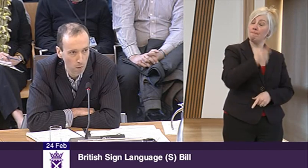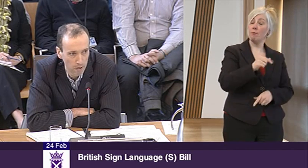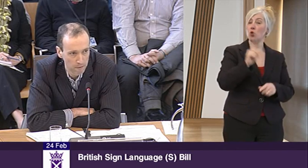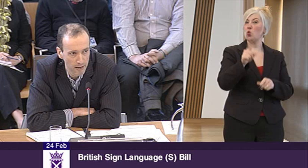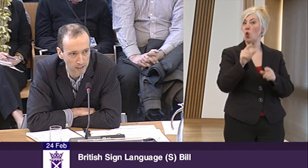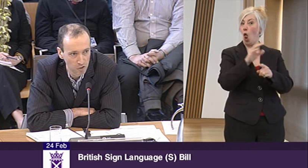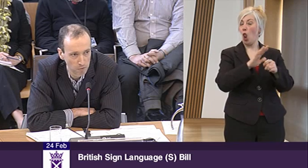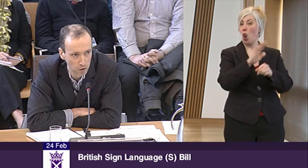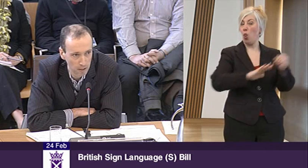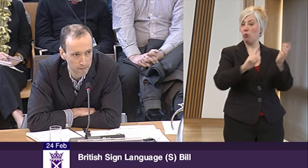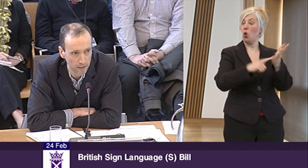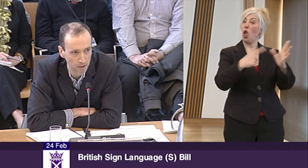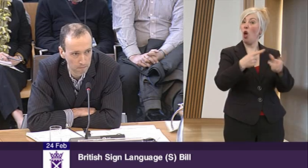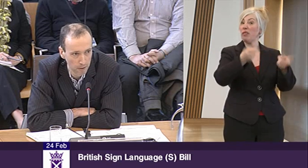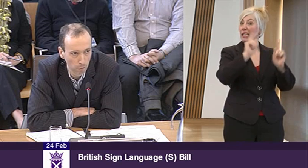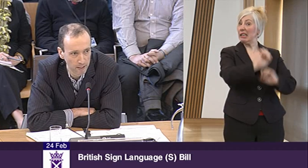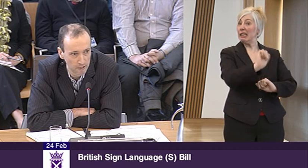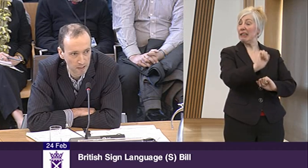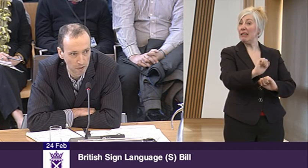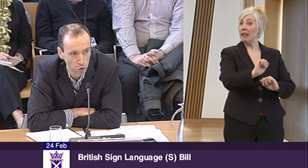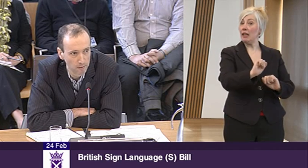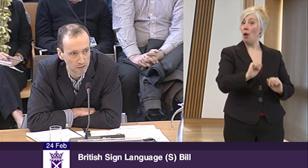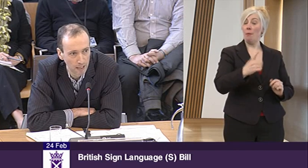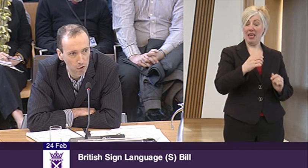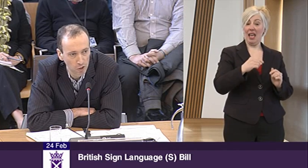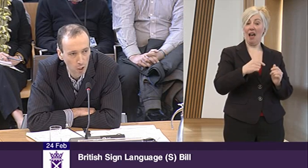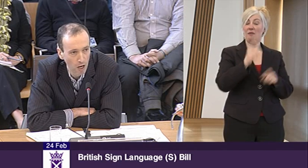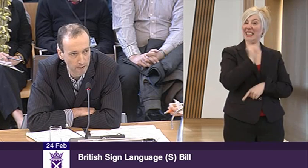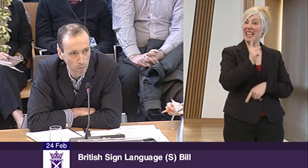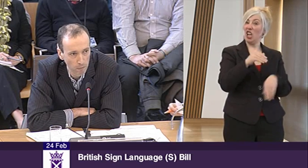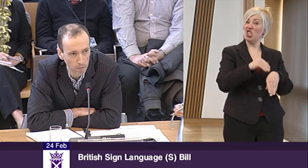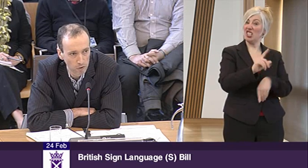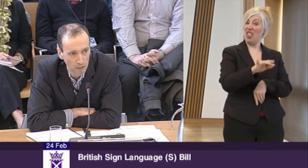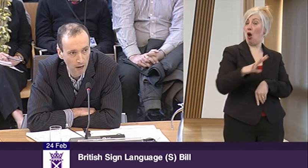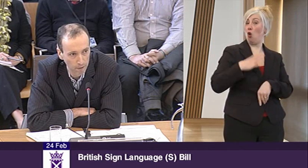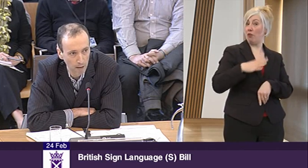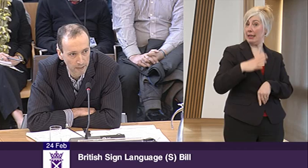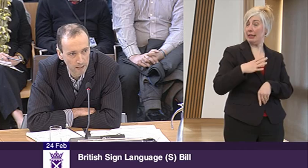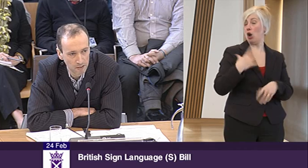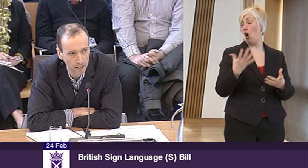authority through mechanisms that already exist or could be established.